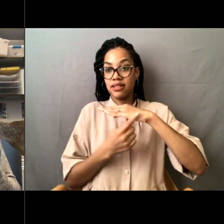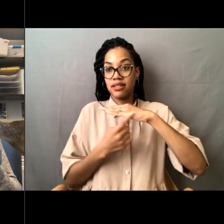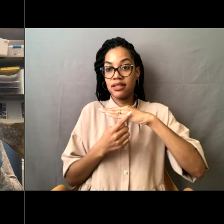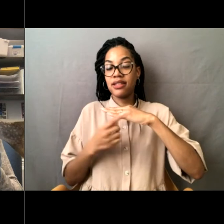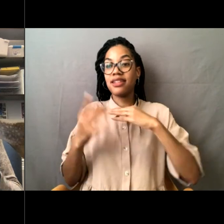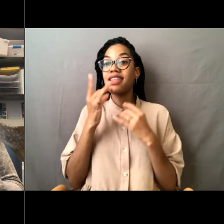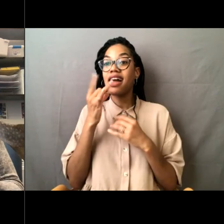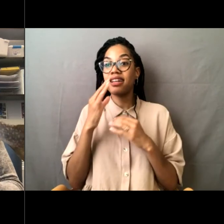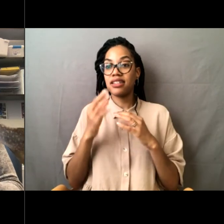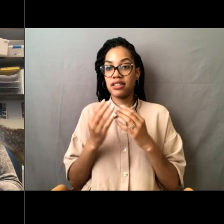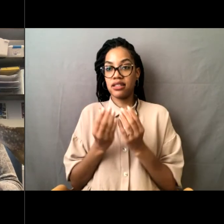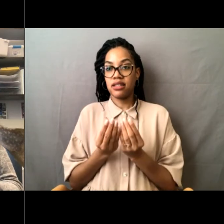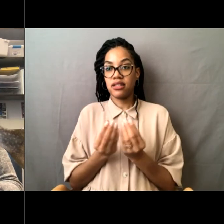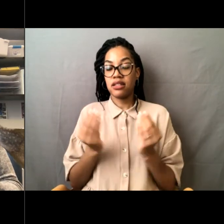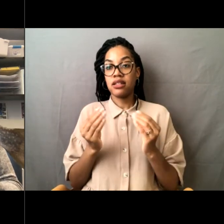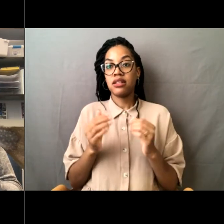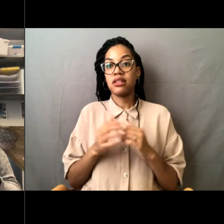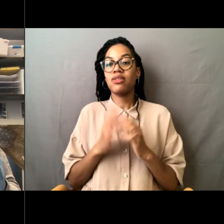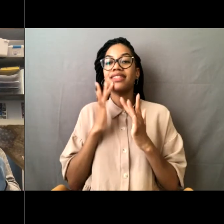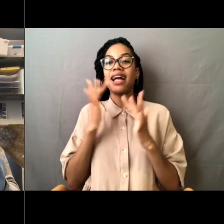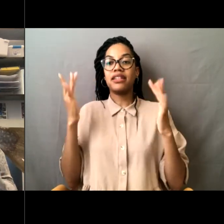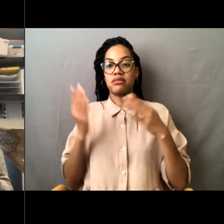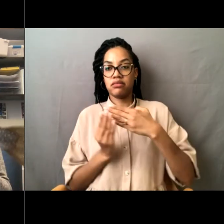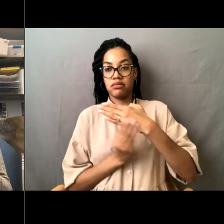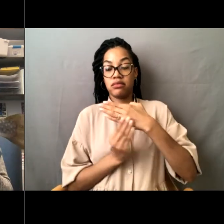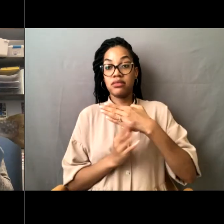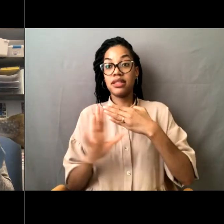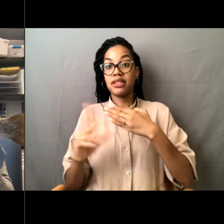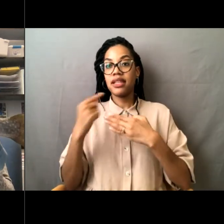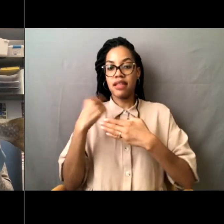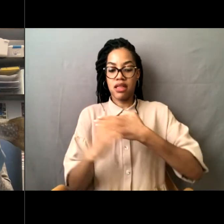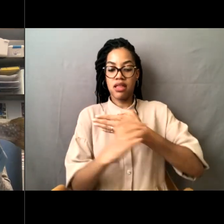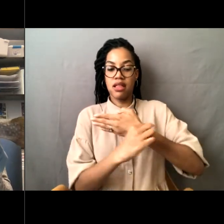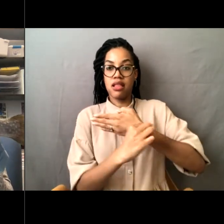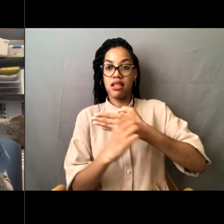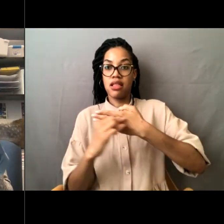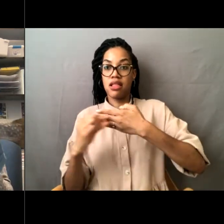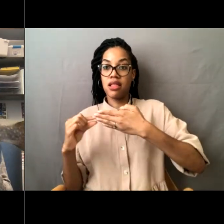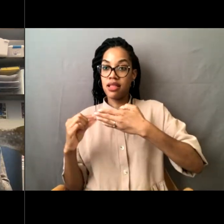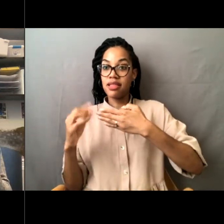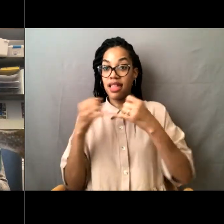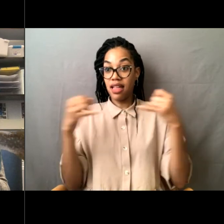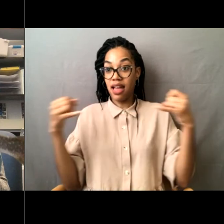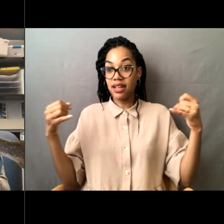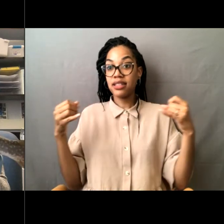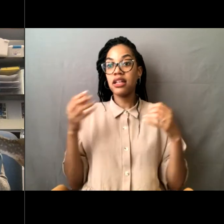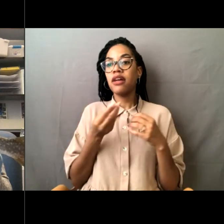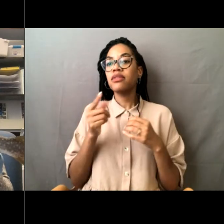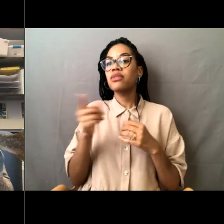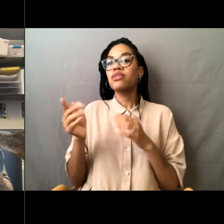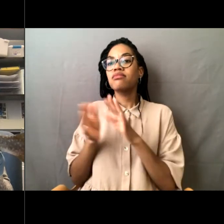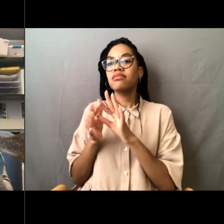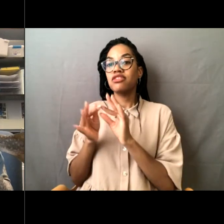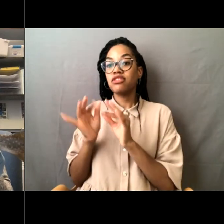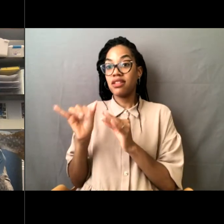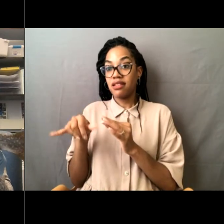it's actually very pronounced, is this midline. And I just wanted to make a note because a couple of you had mentioned that, and that's actually really important.